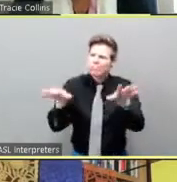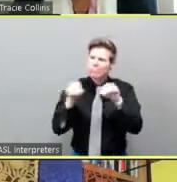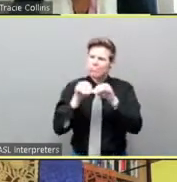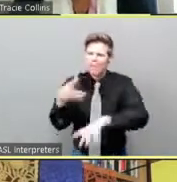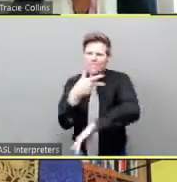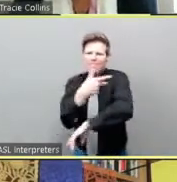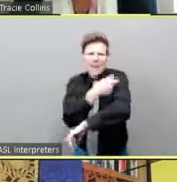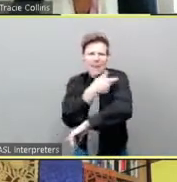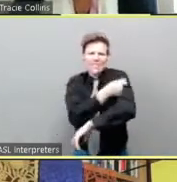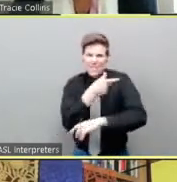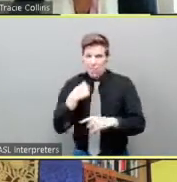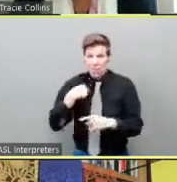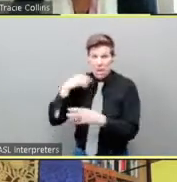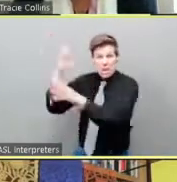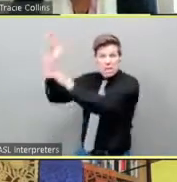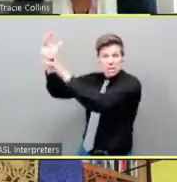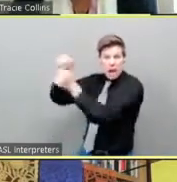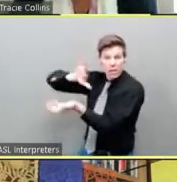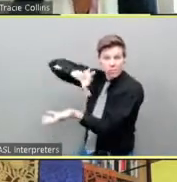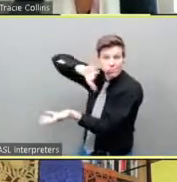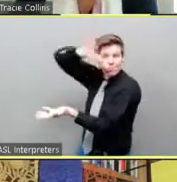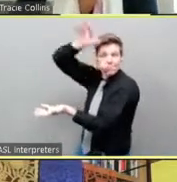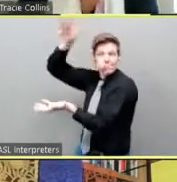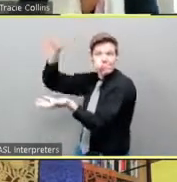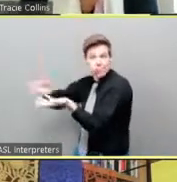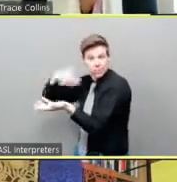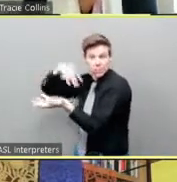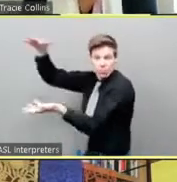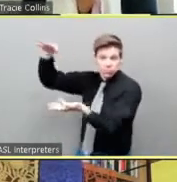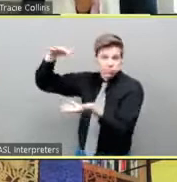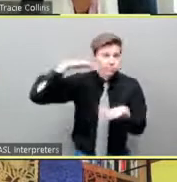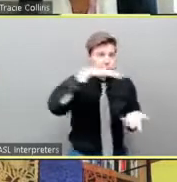relative to the number of shots and arms, um, we are really leading the